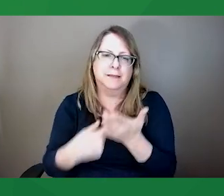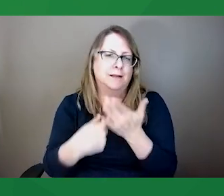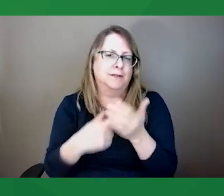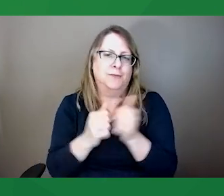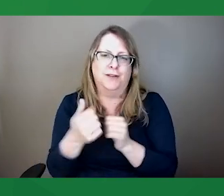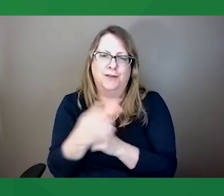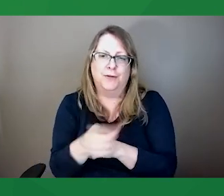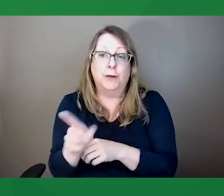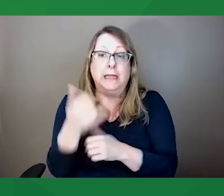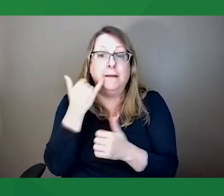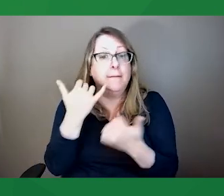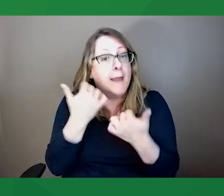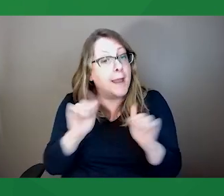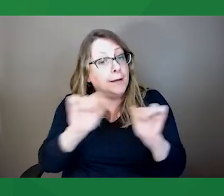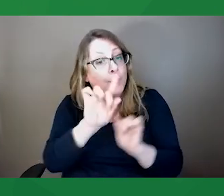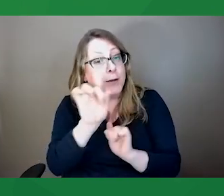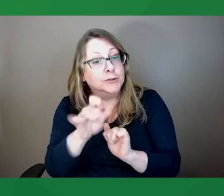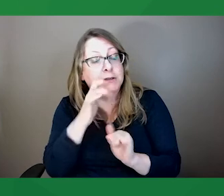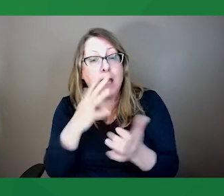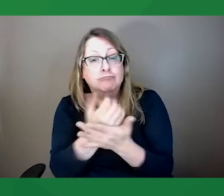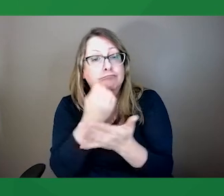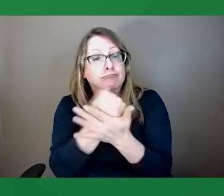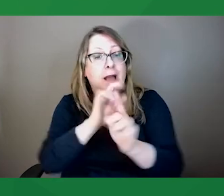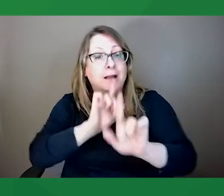And right now, if there's any questions, I'll be happy to take them. Thank you.